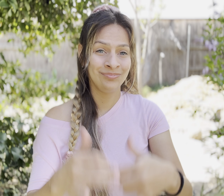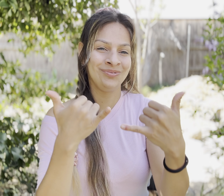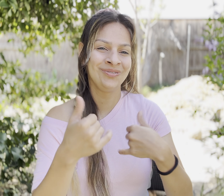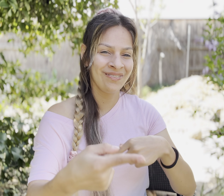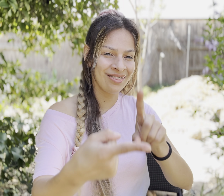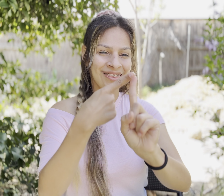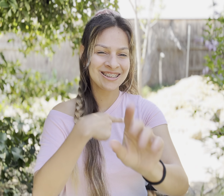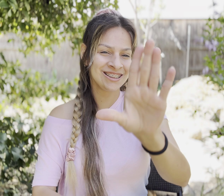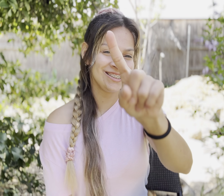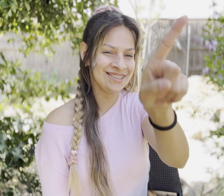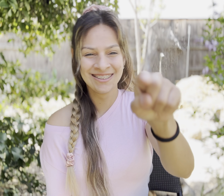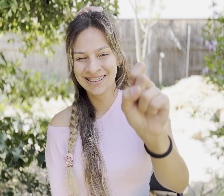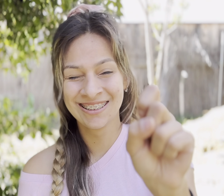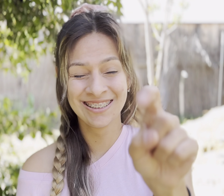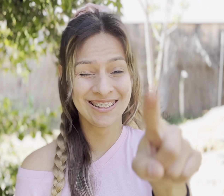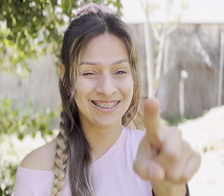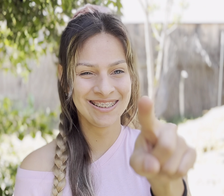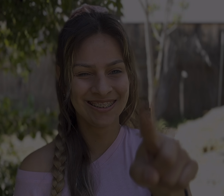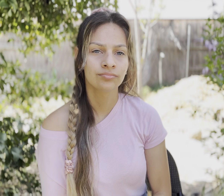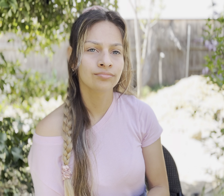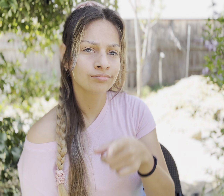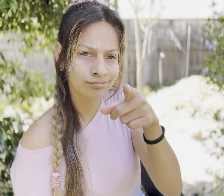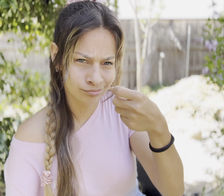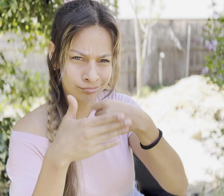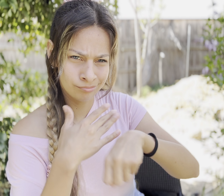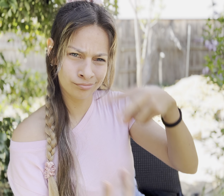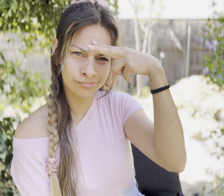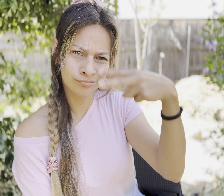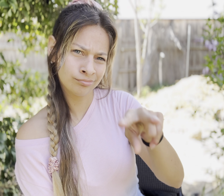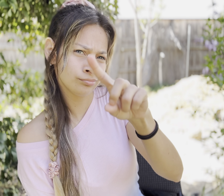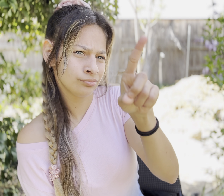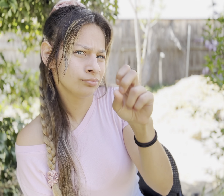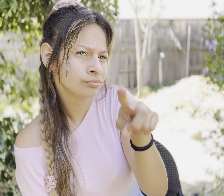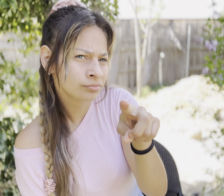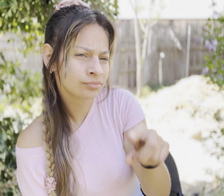So now i answer your questions! Were you born in Mexico?